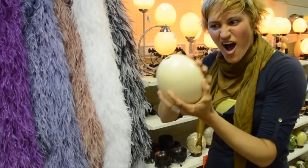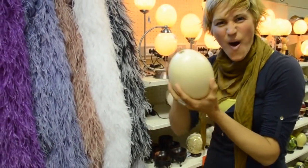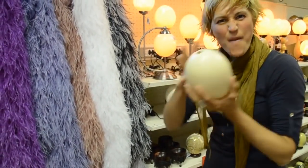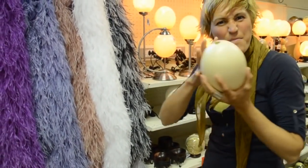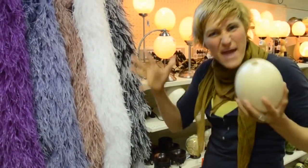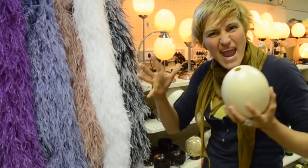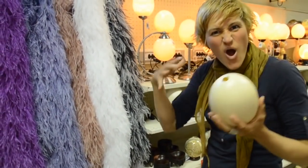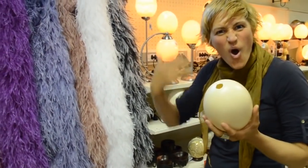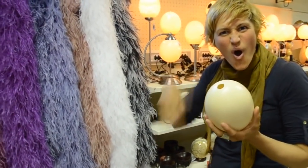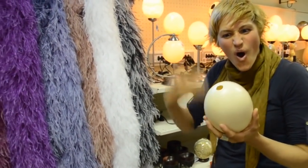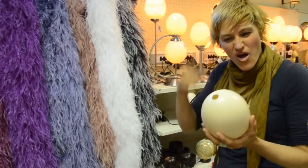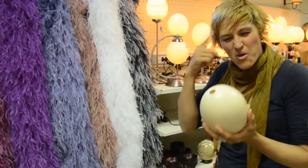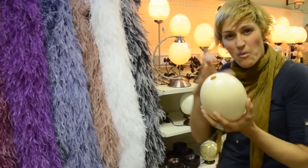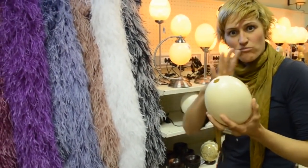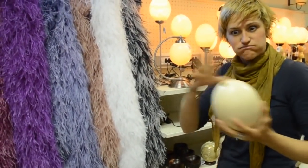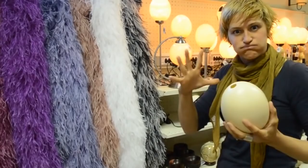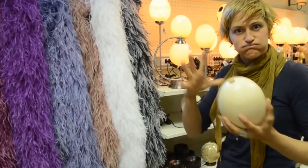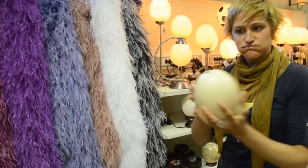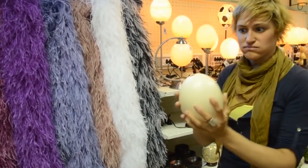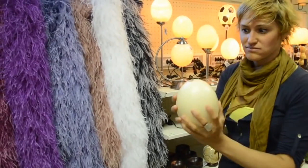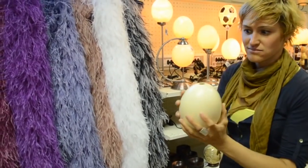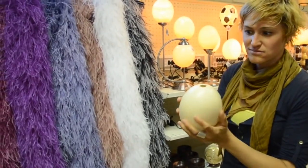This is a big egg, with thick shell.